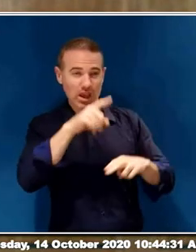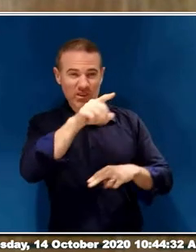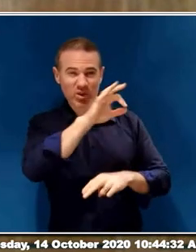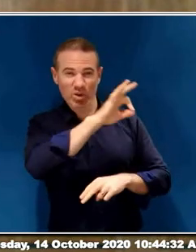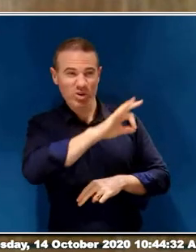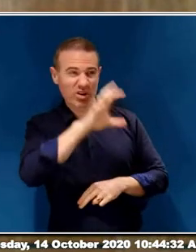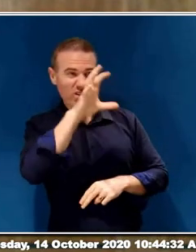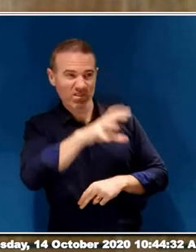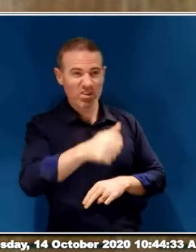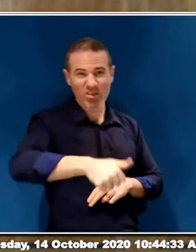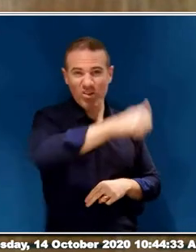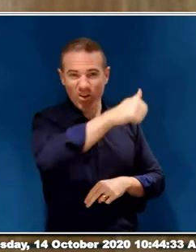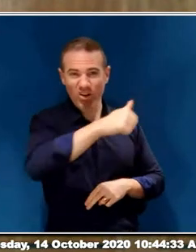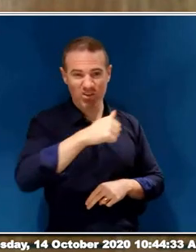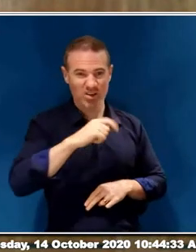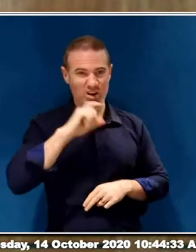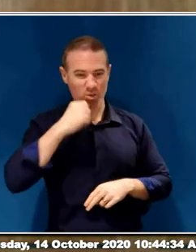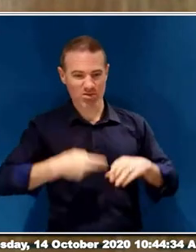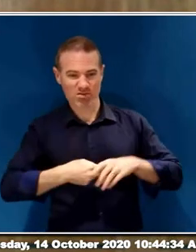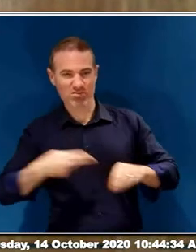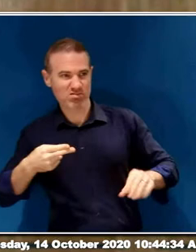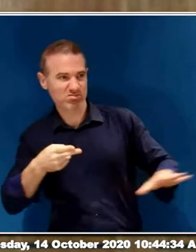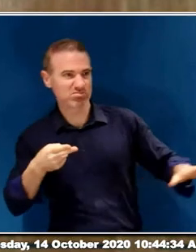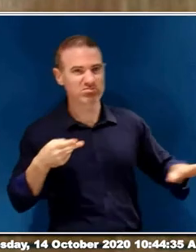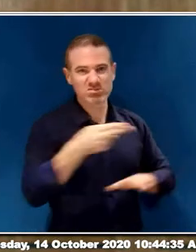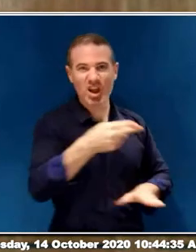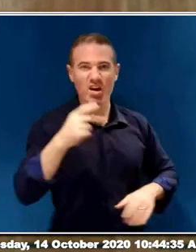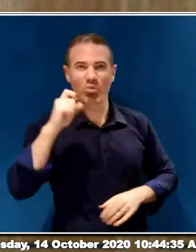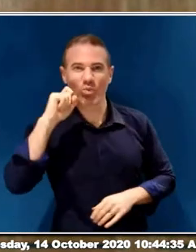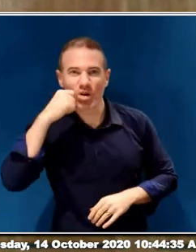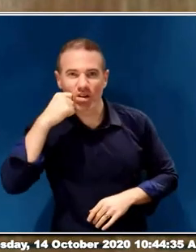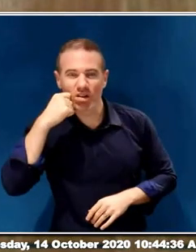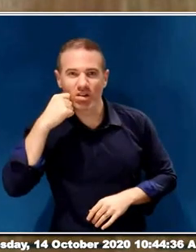And what happened after that?